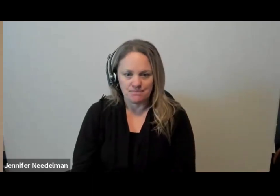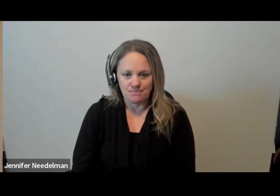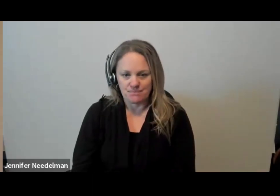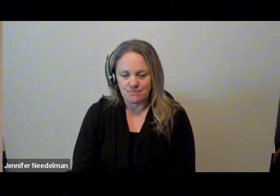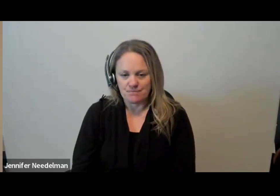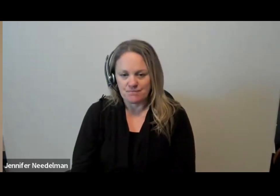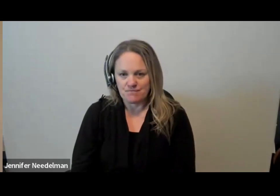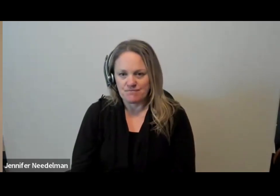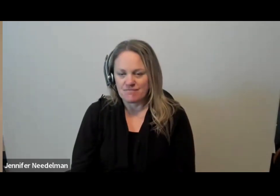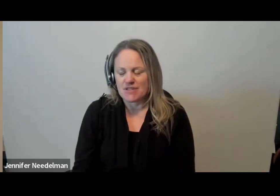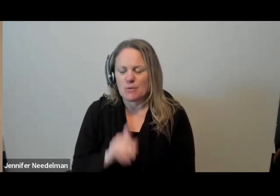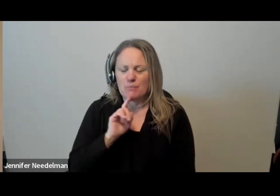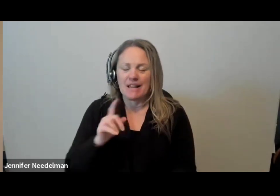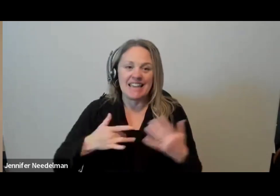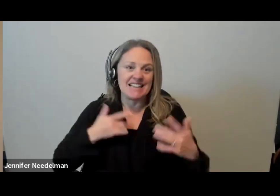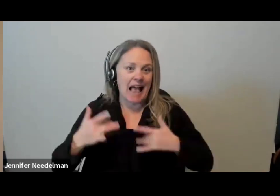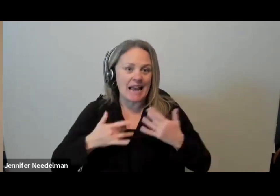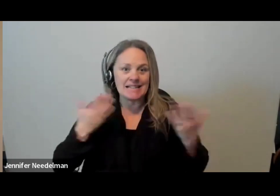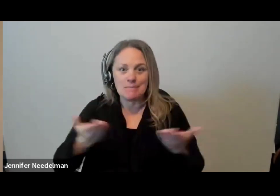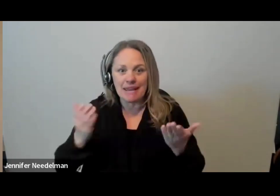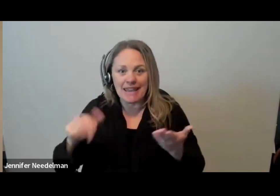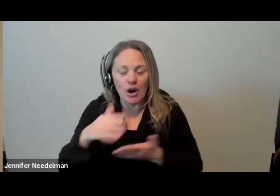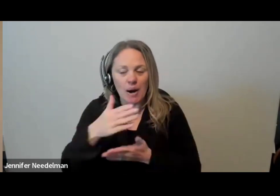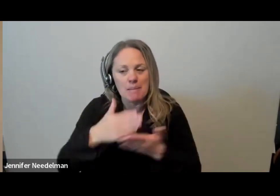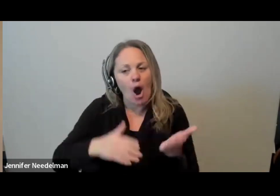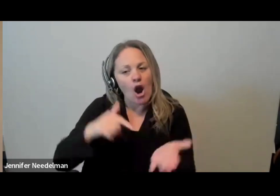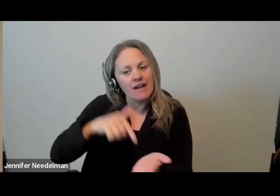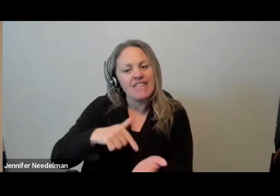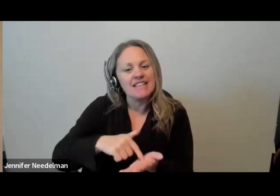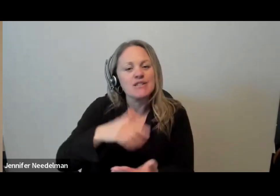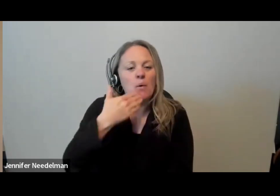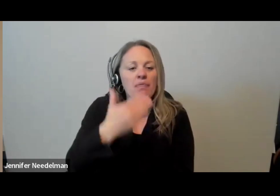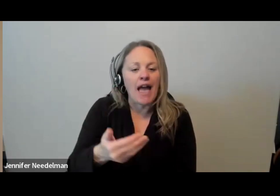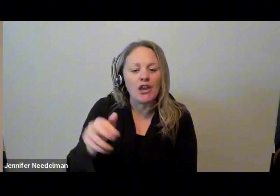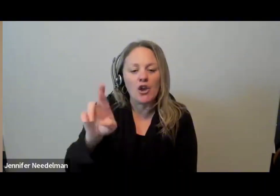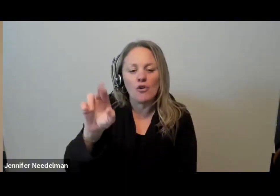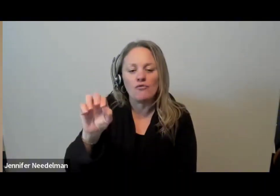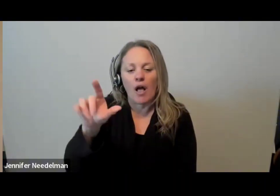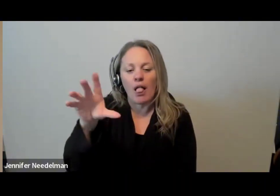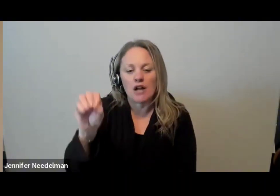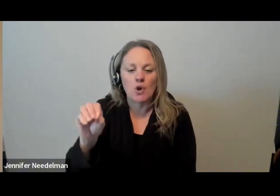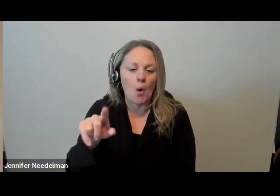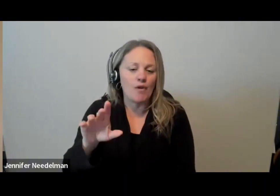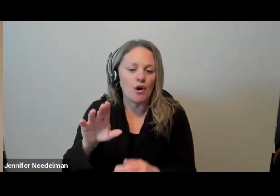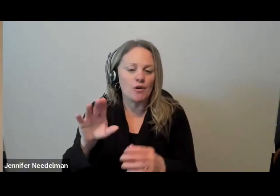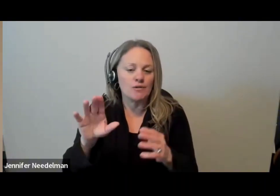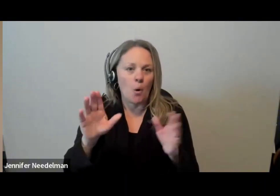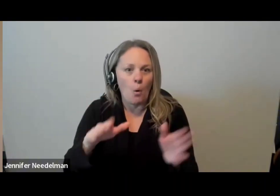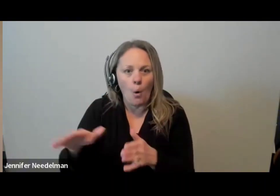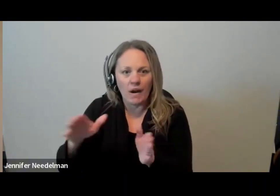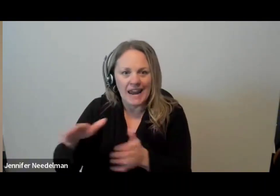So super excited to be here and to be a part of this. And thank you Rolando for all of your effort organizing this. This is such a, a meaningful event.